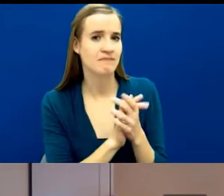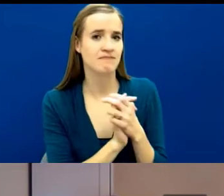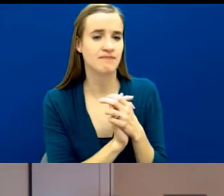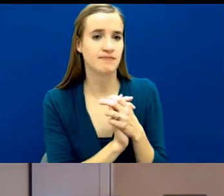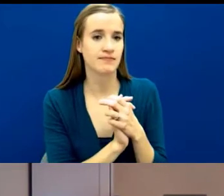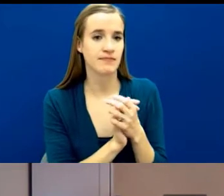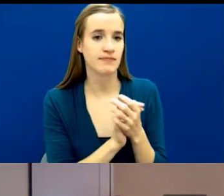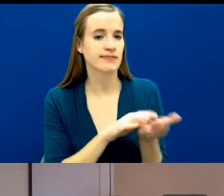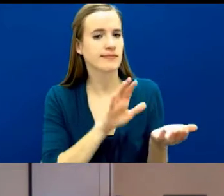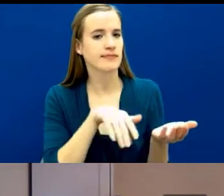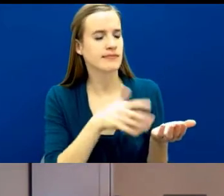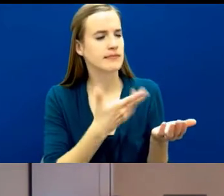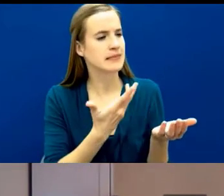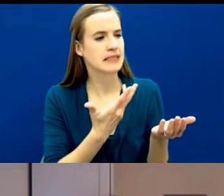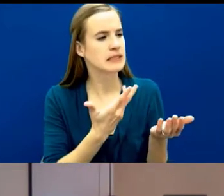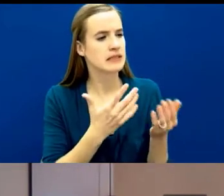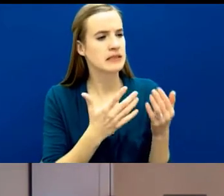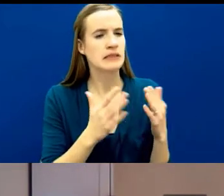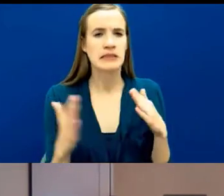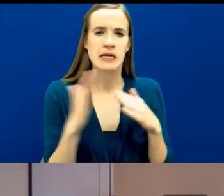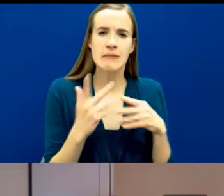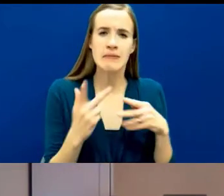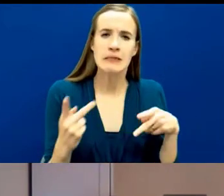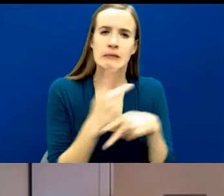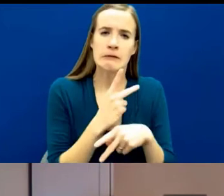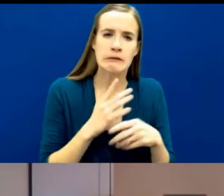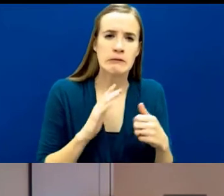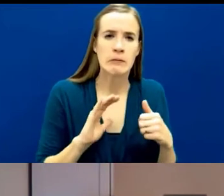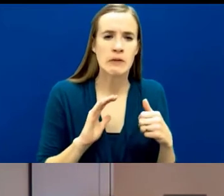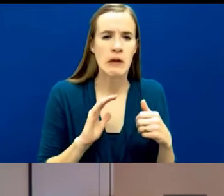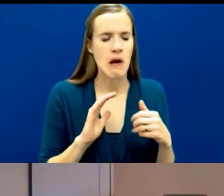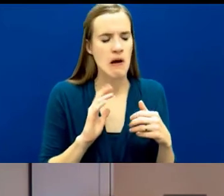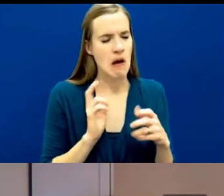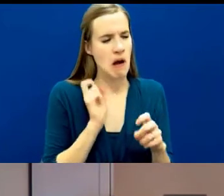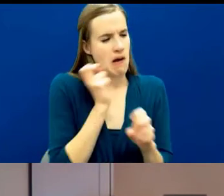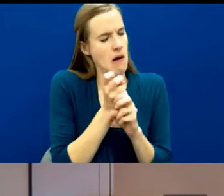hardest part for you about trying to share your memories about that time?